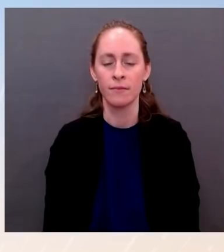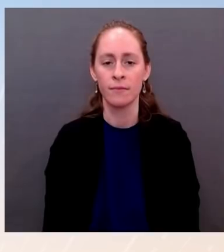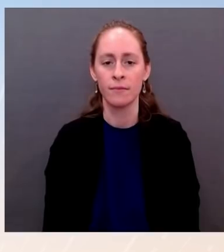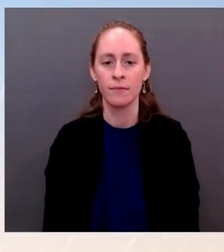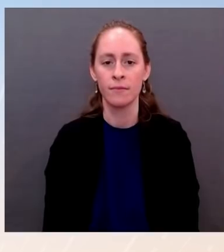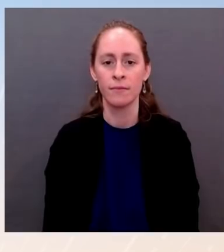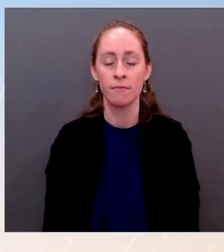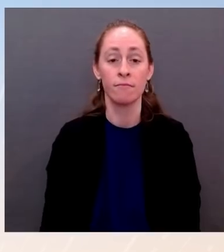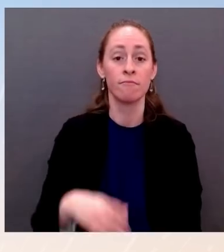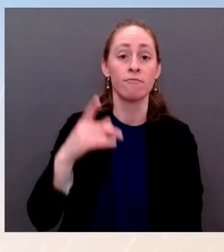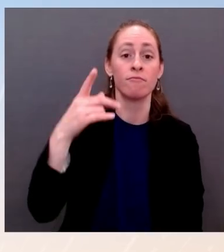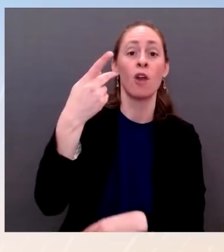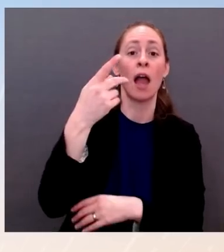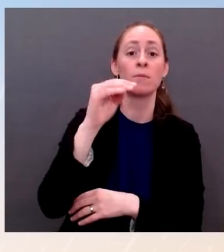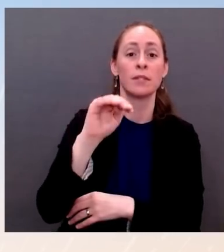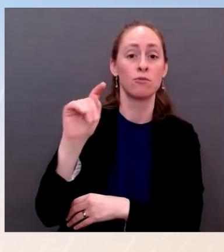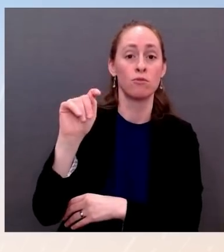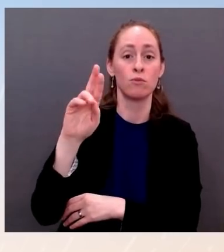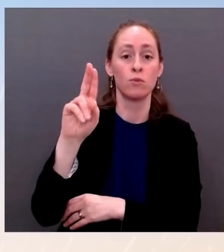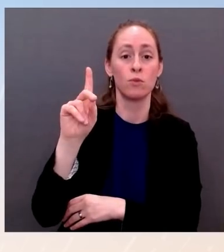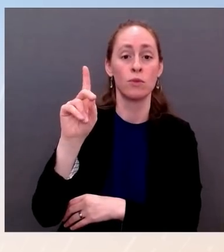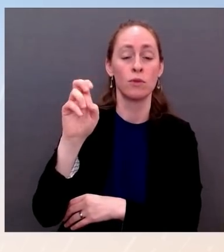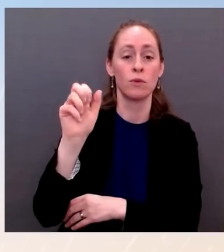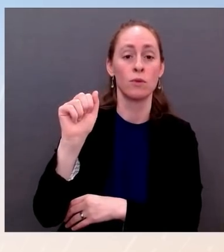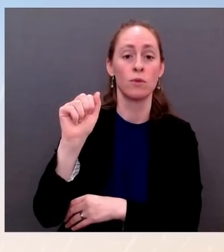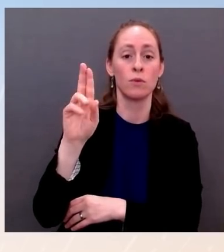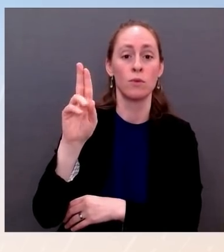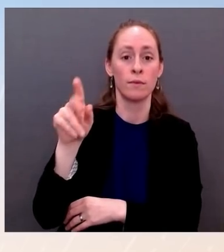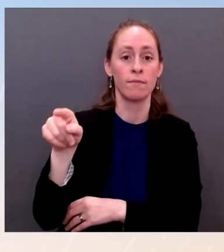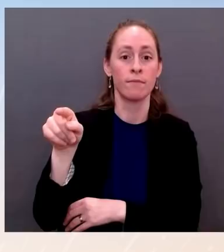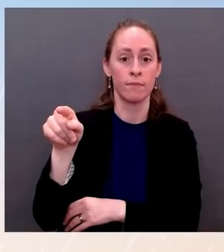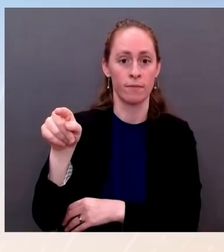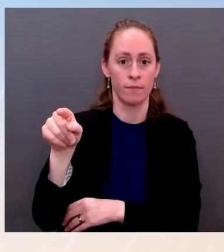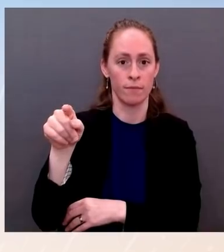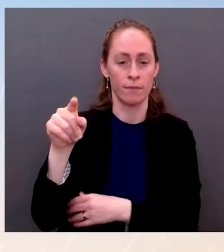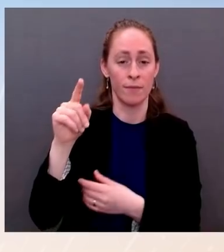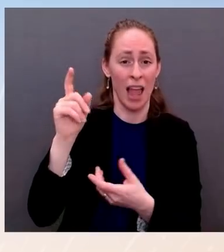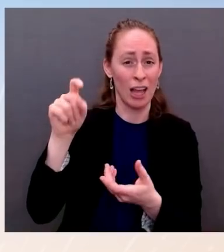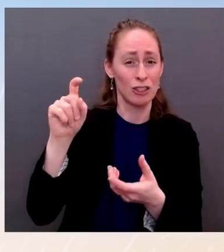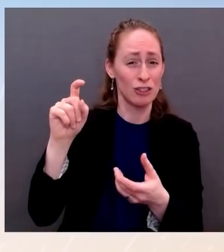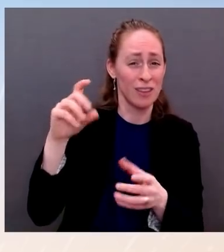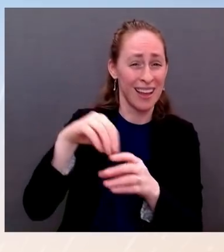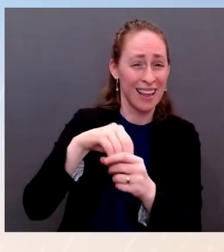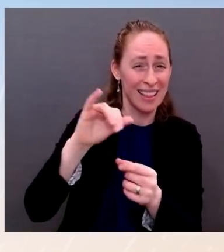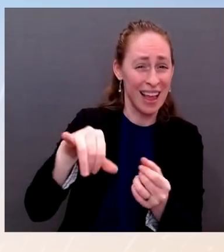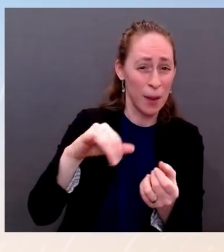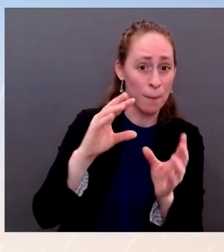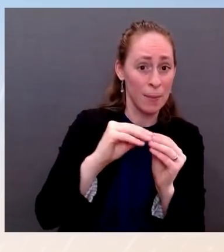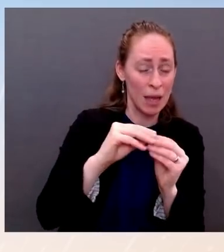He also had a separate meeting with him where he -- they discussed the ongoing blockade of key bridges and crossings